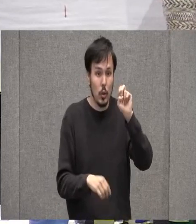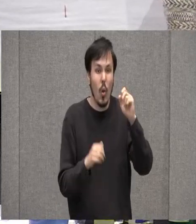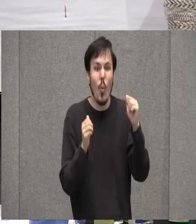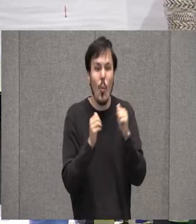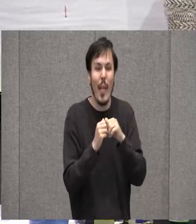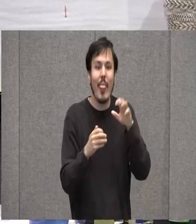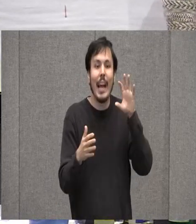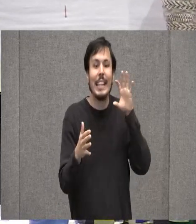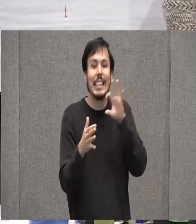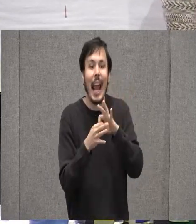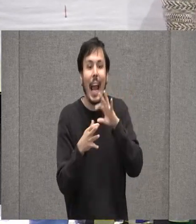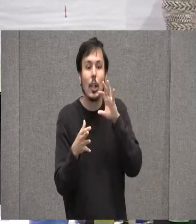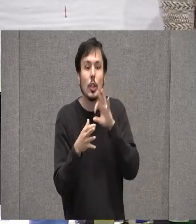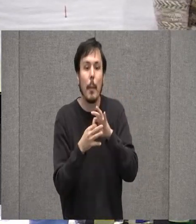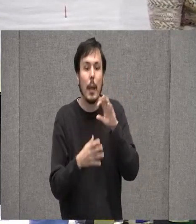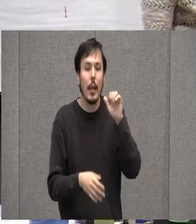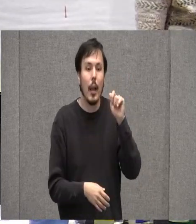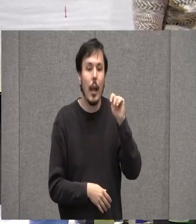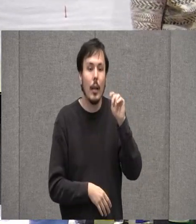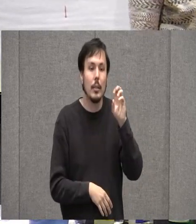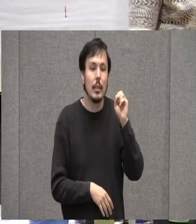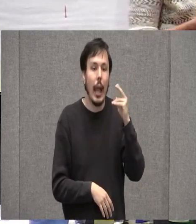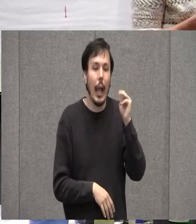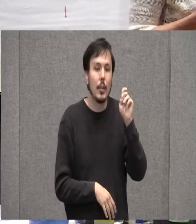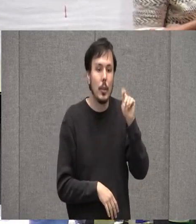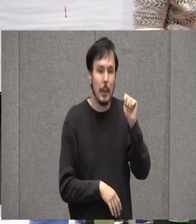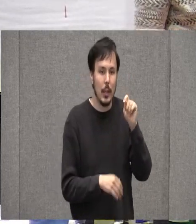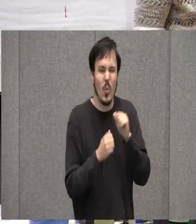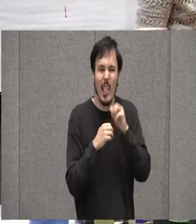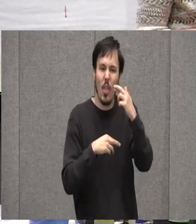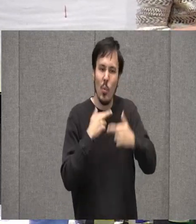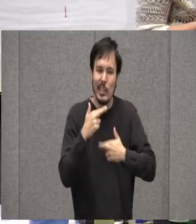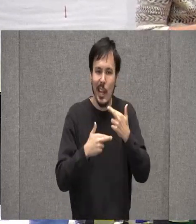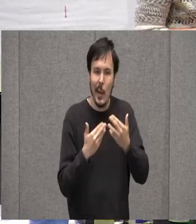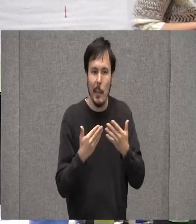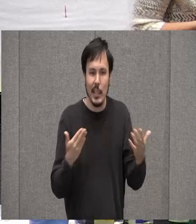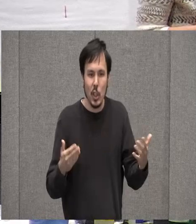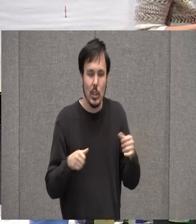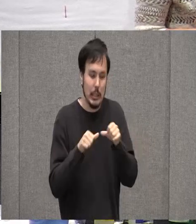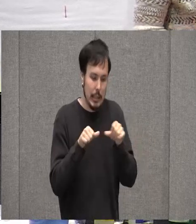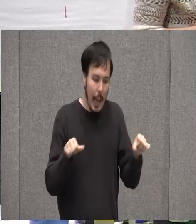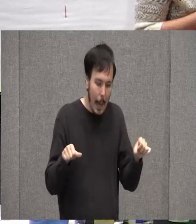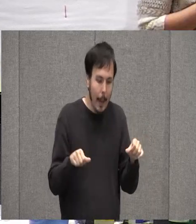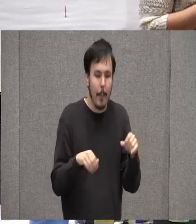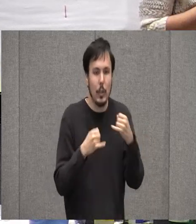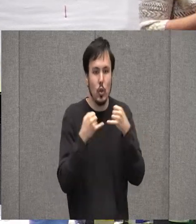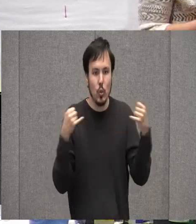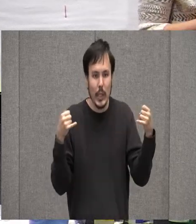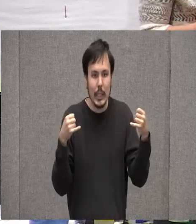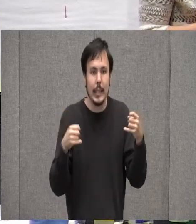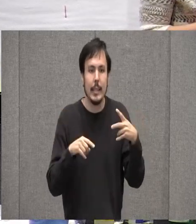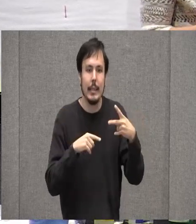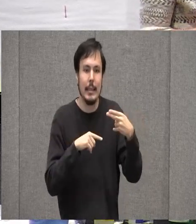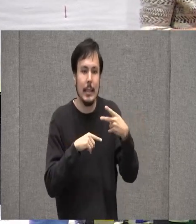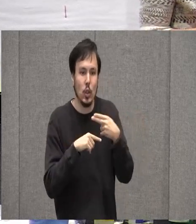Remember your attachments with your recycled materials, your tape, your string, your scissors. These are important things to have